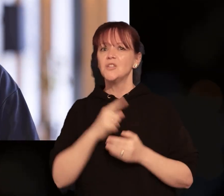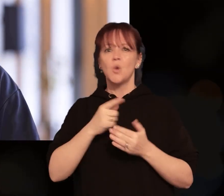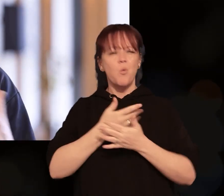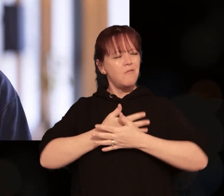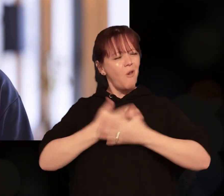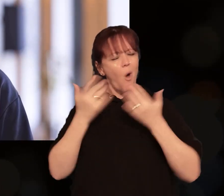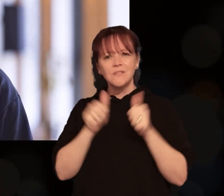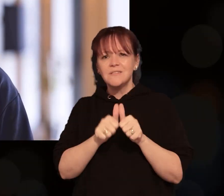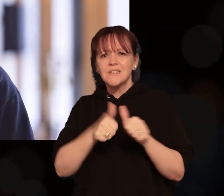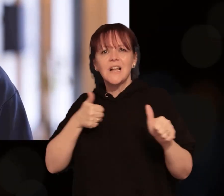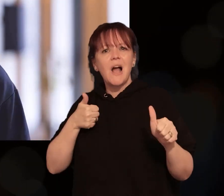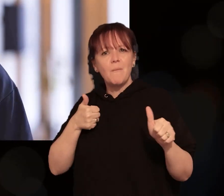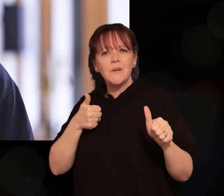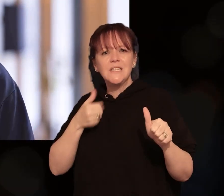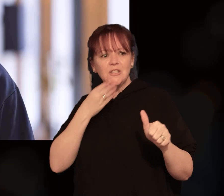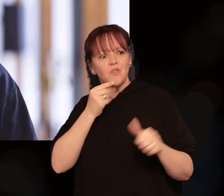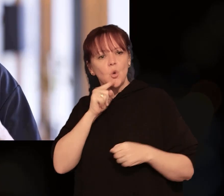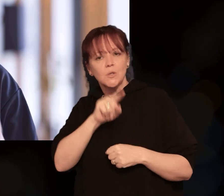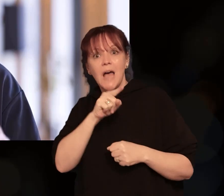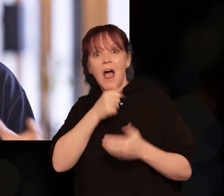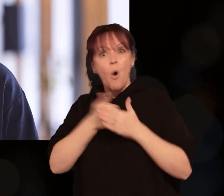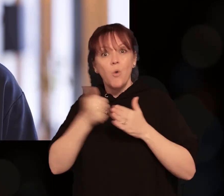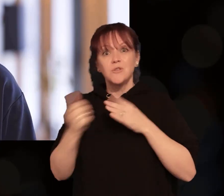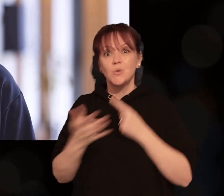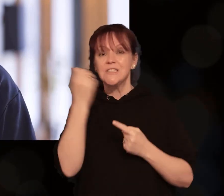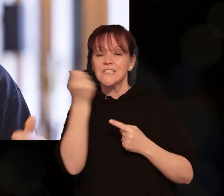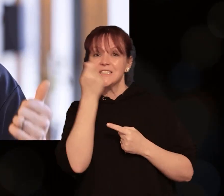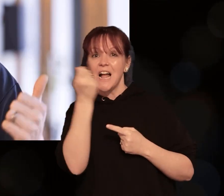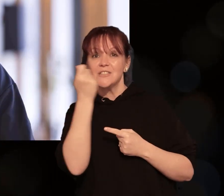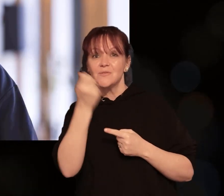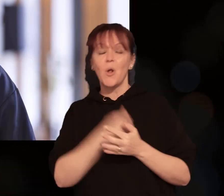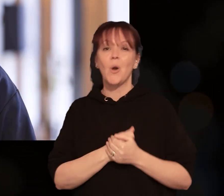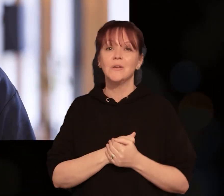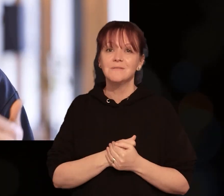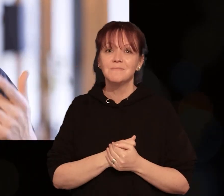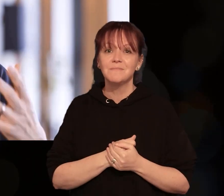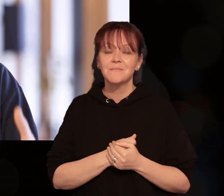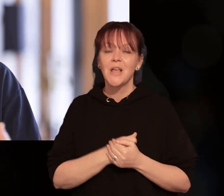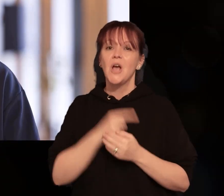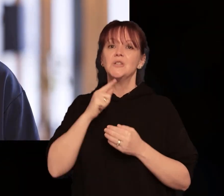have had a lot of success with, so having all that knowledge, process and even assets,